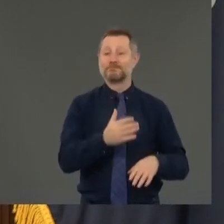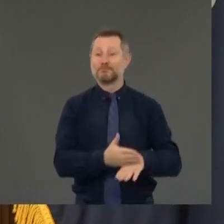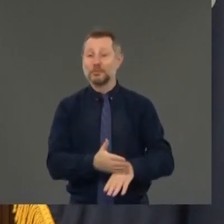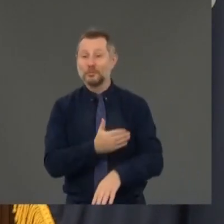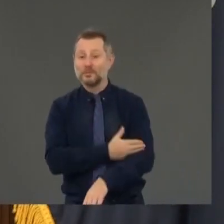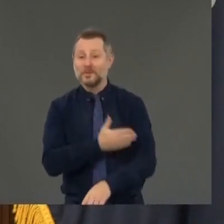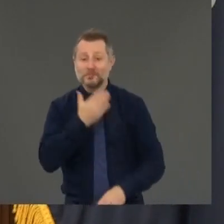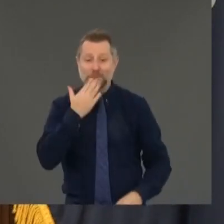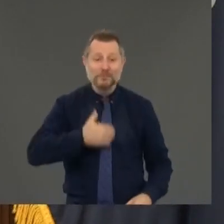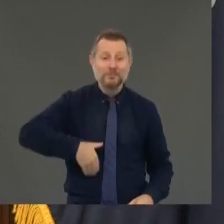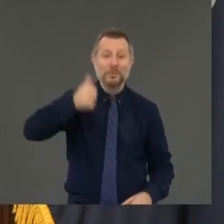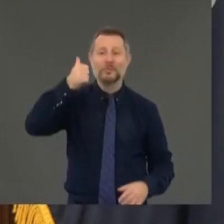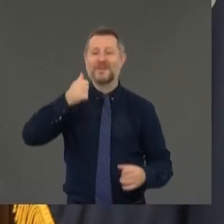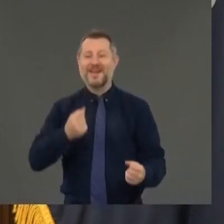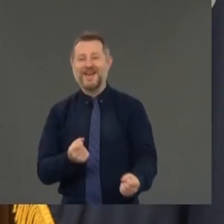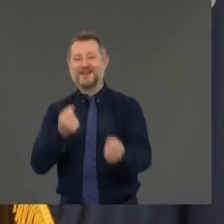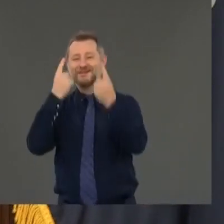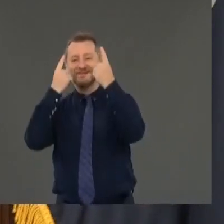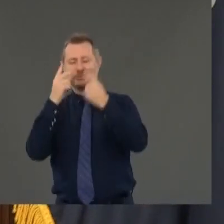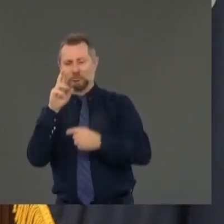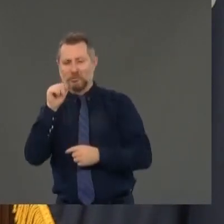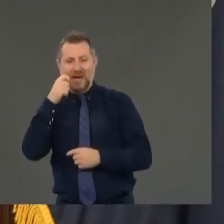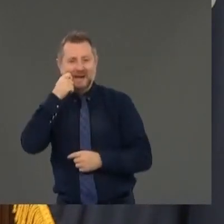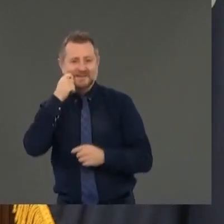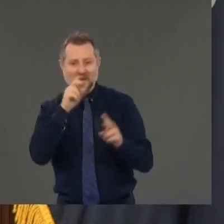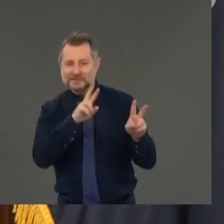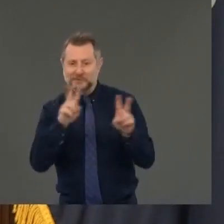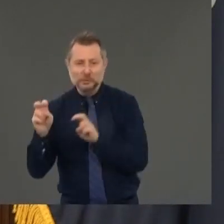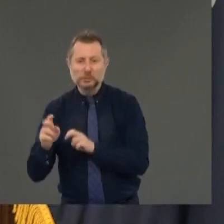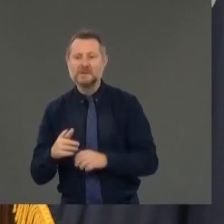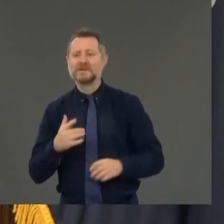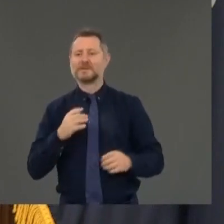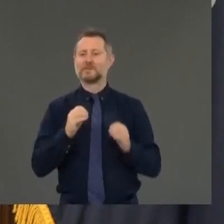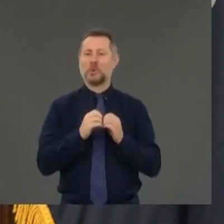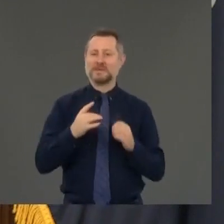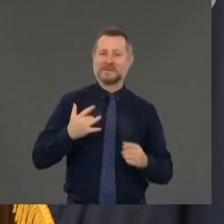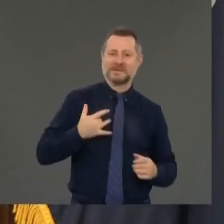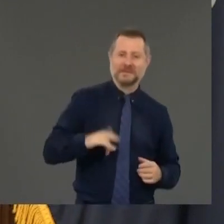POLICE DEPARTMENT, WHETHER IT'S